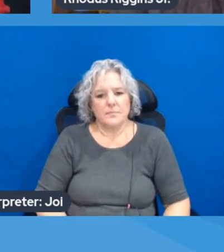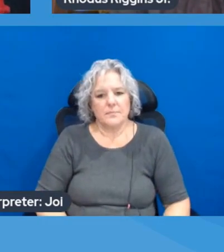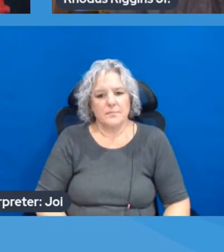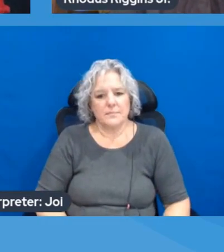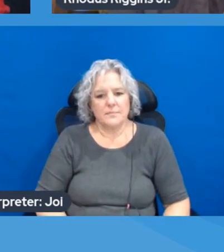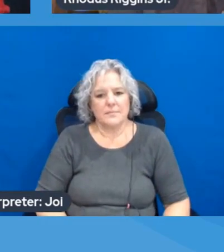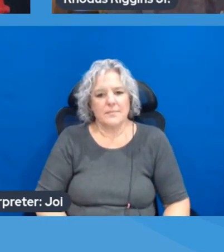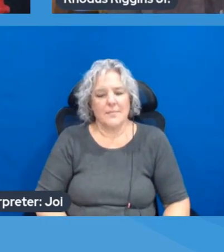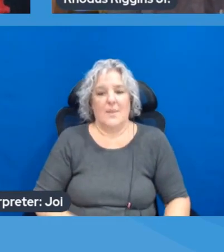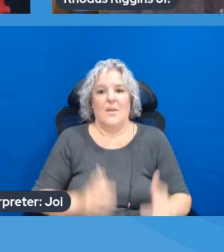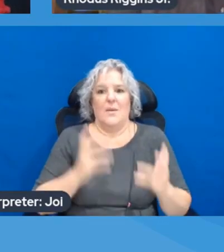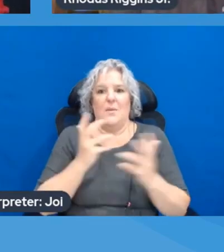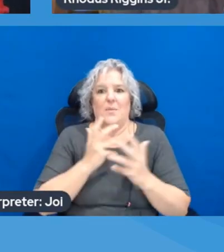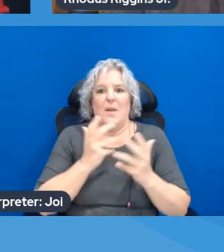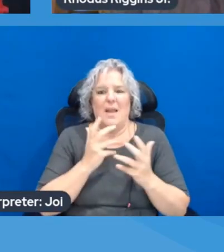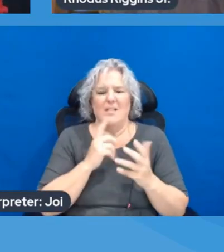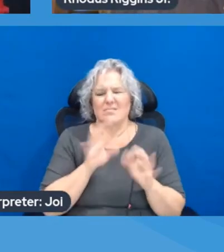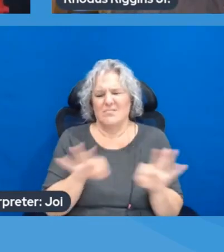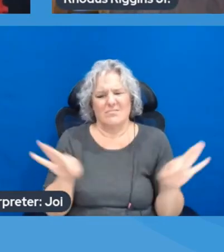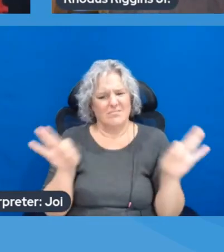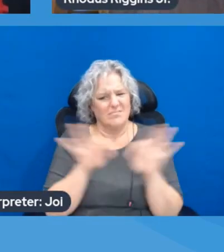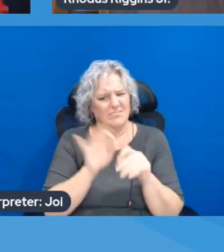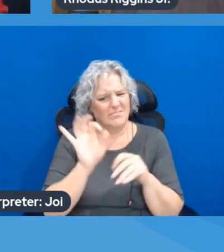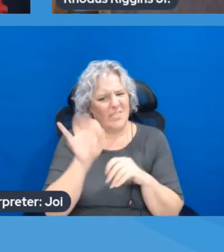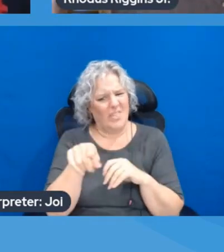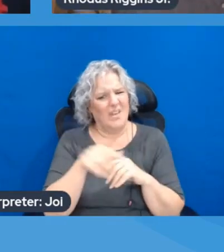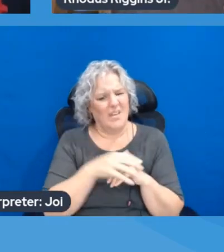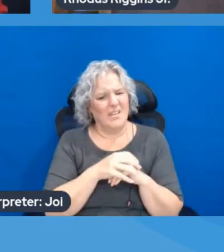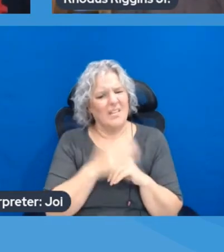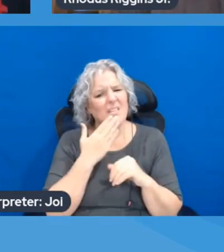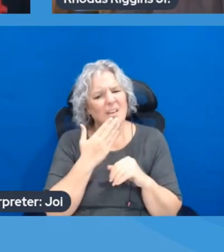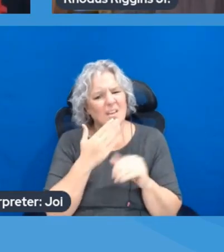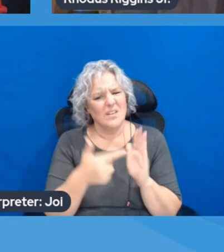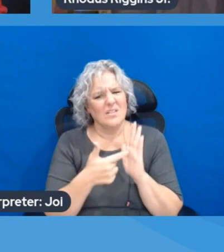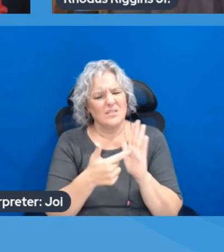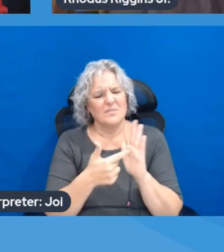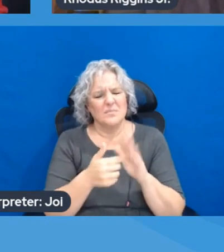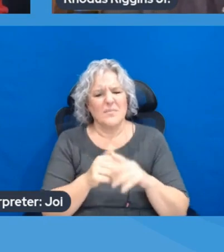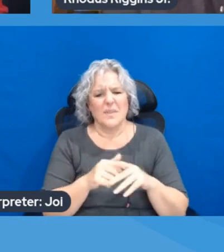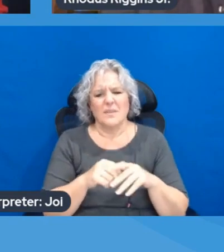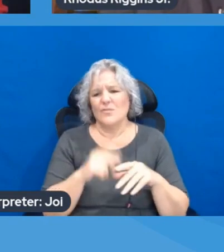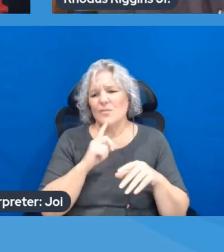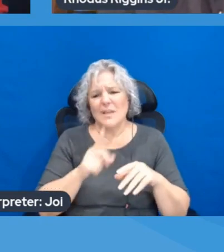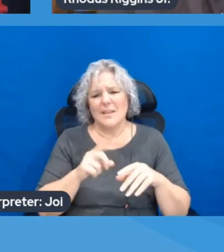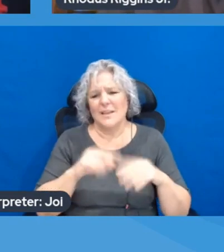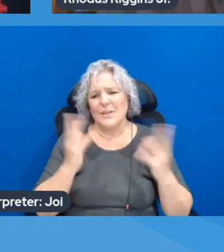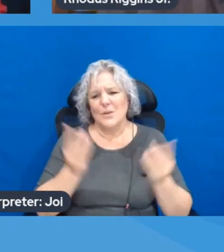That seems so critical, Sherri. Thanks for highlighting that. No longer are we doing this spray and pray approach